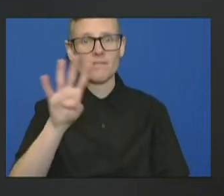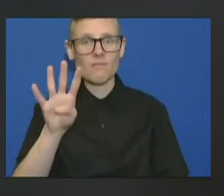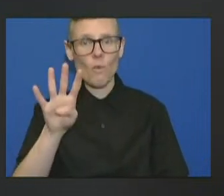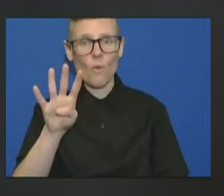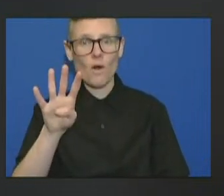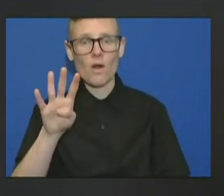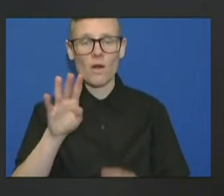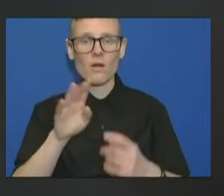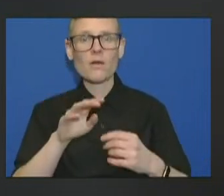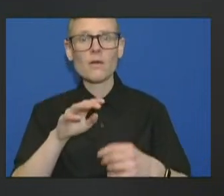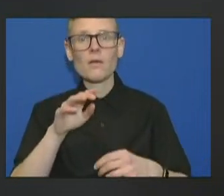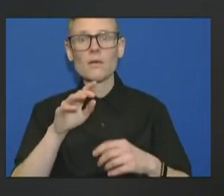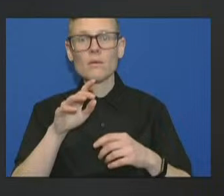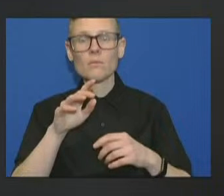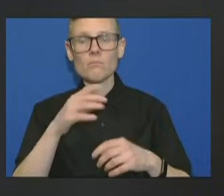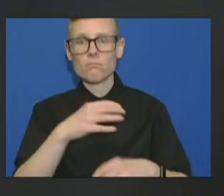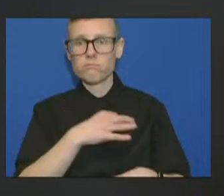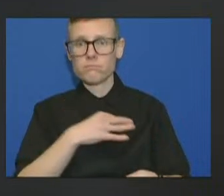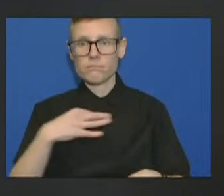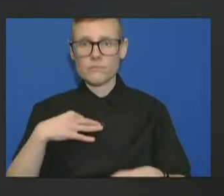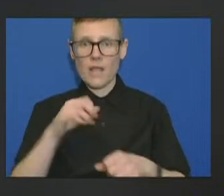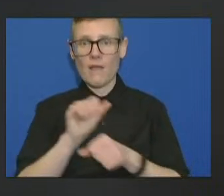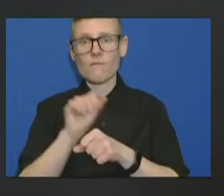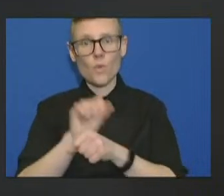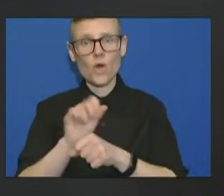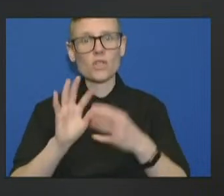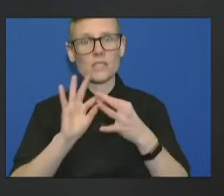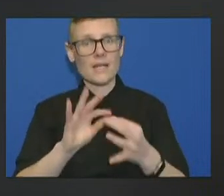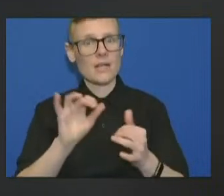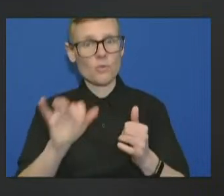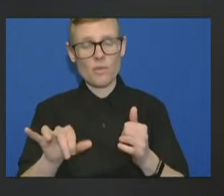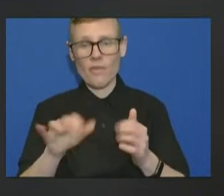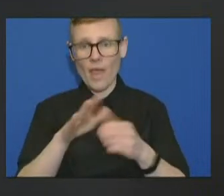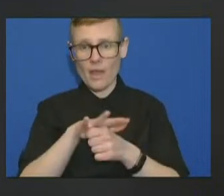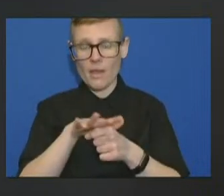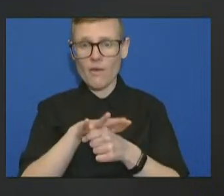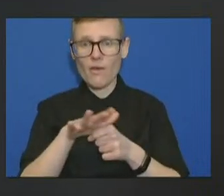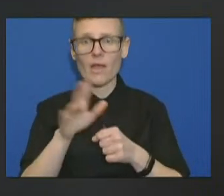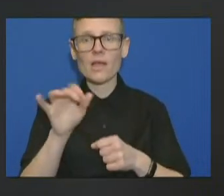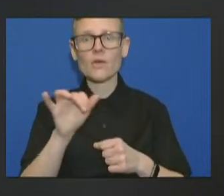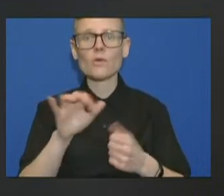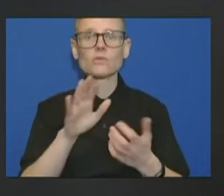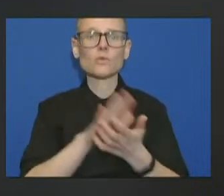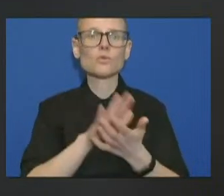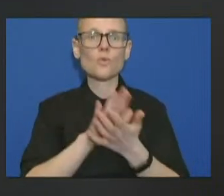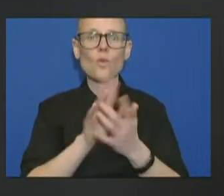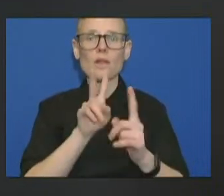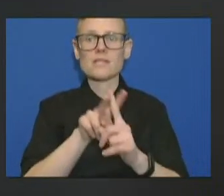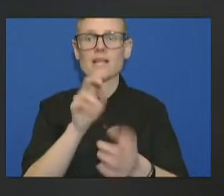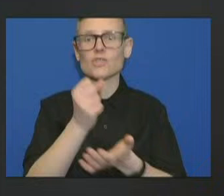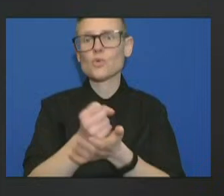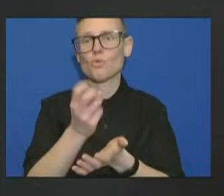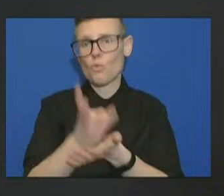Actually, that's not true. We have 54 pupil personnel, workers